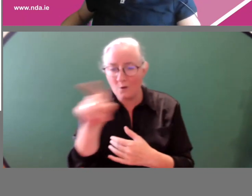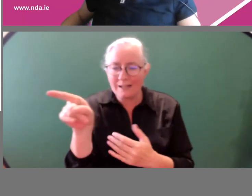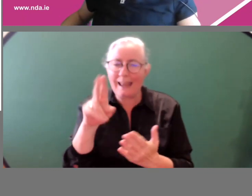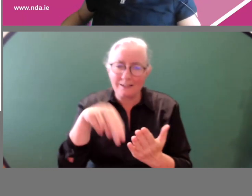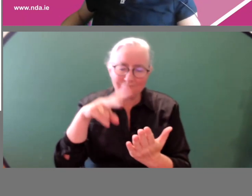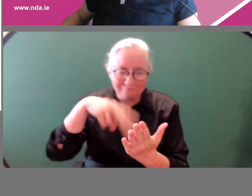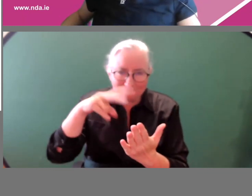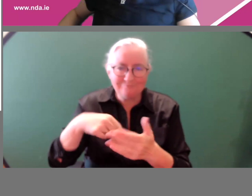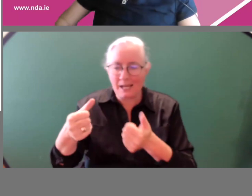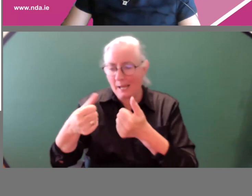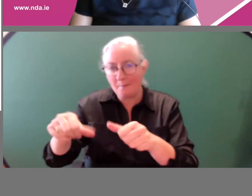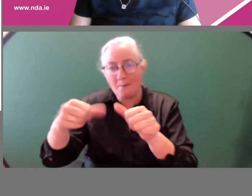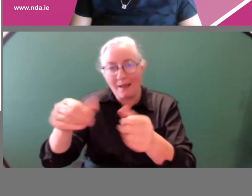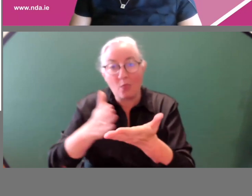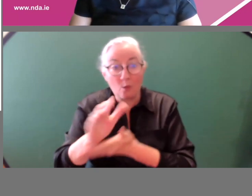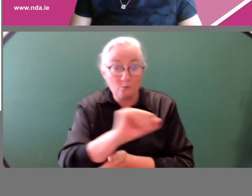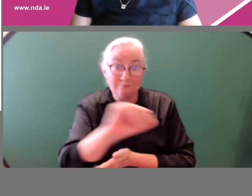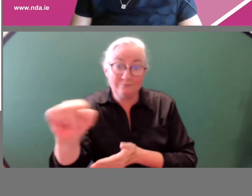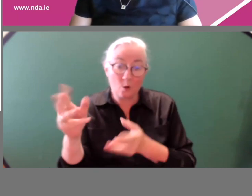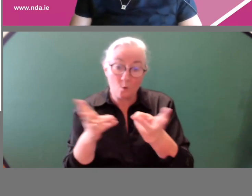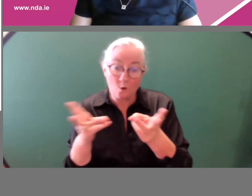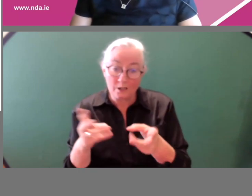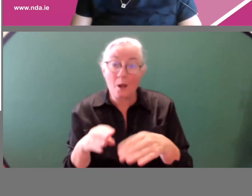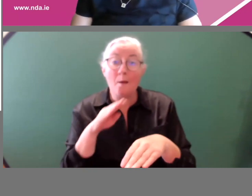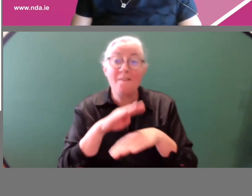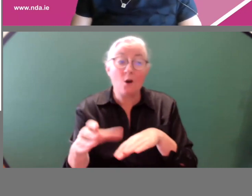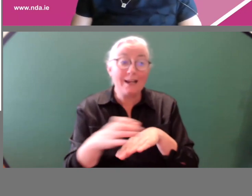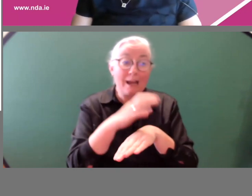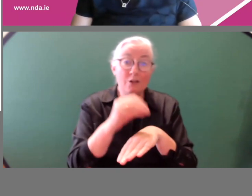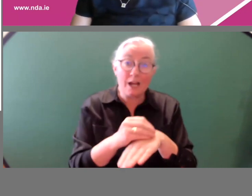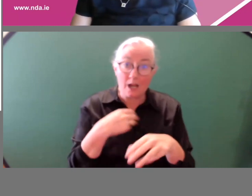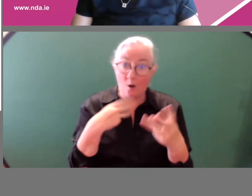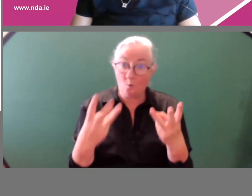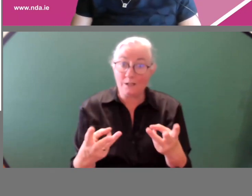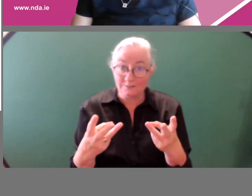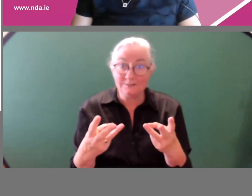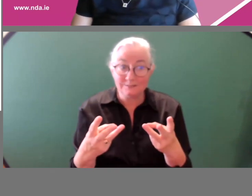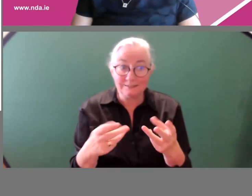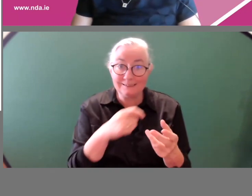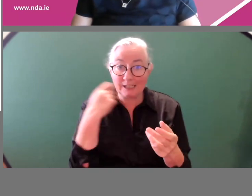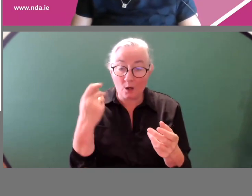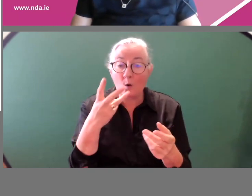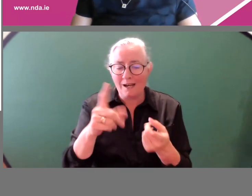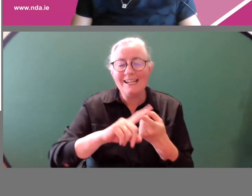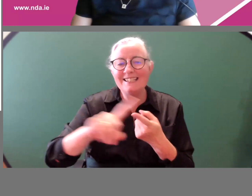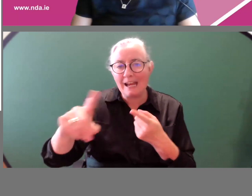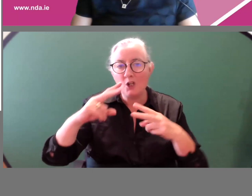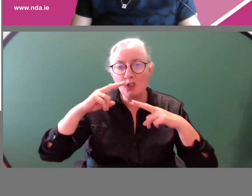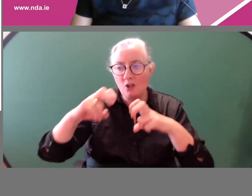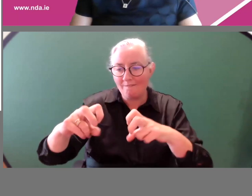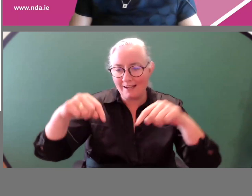your own work. Before I go on I just wanted note we'll be sending you a survey after the webinars